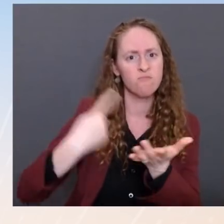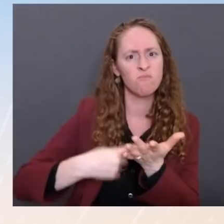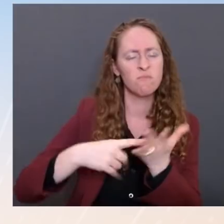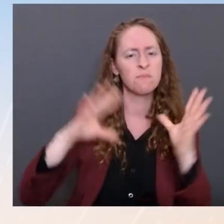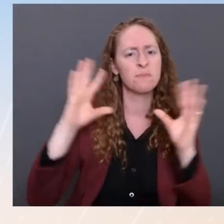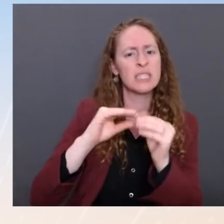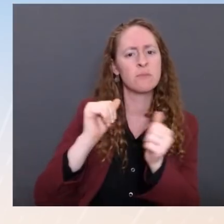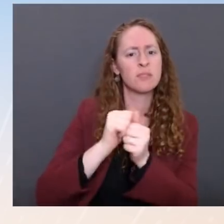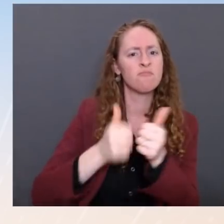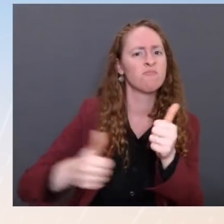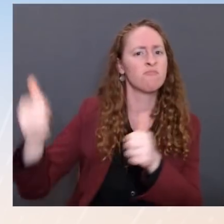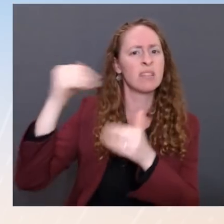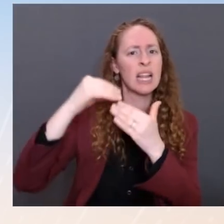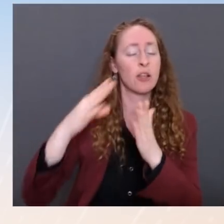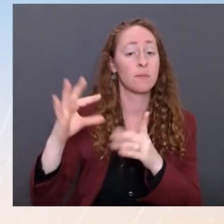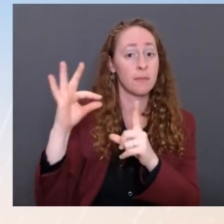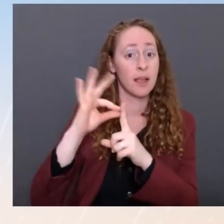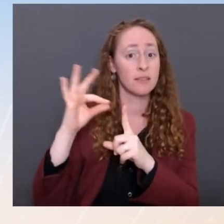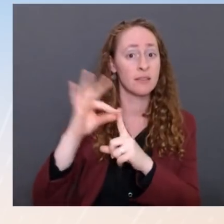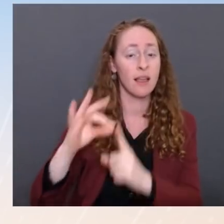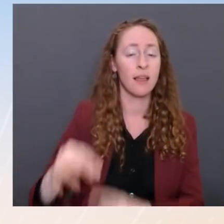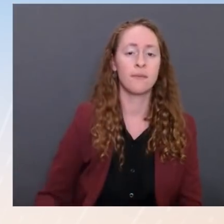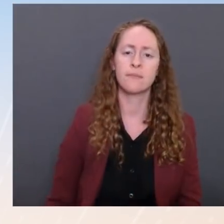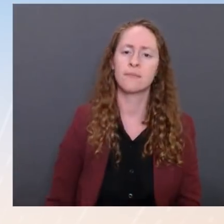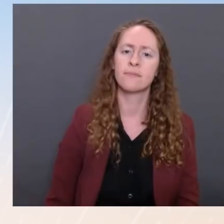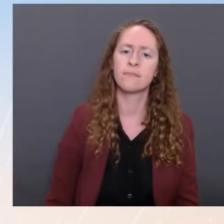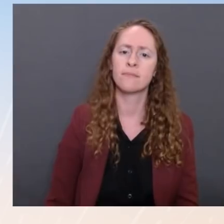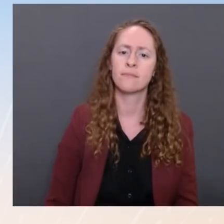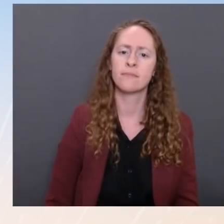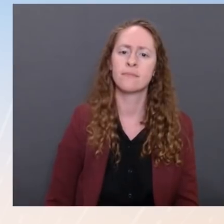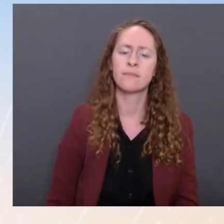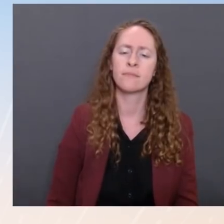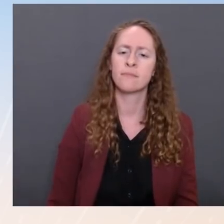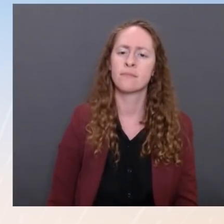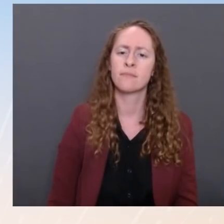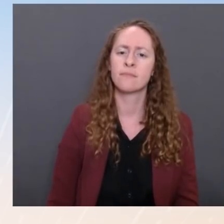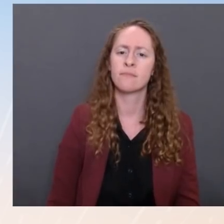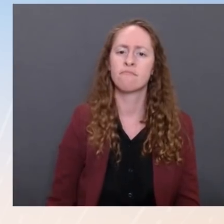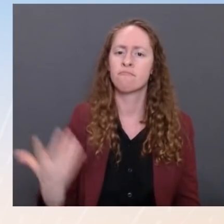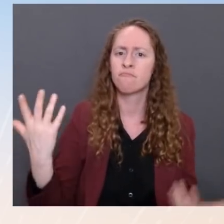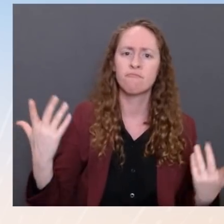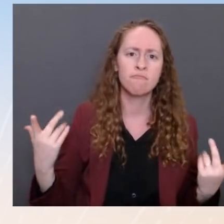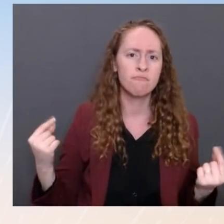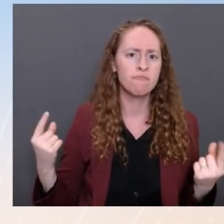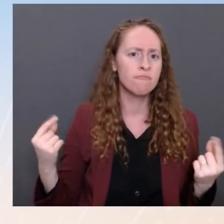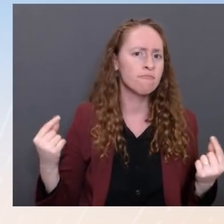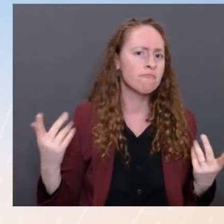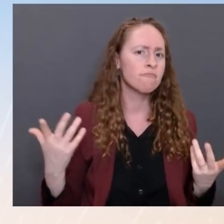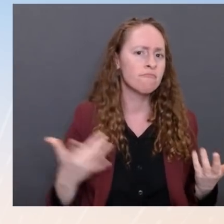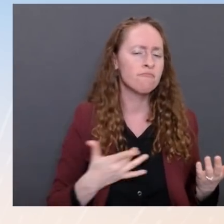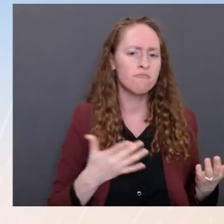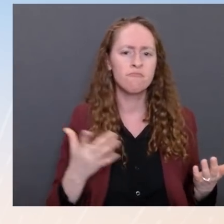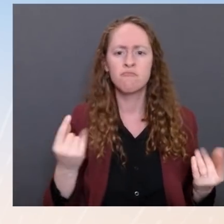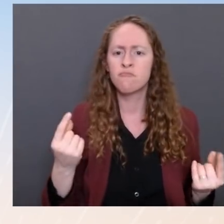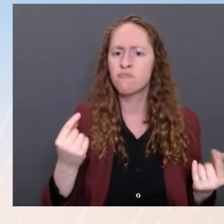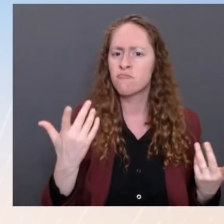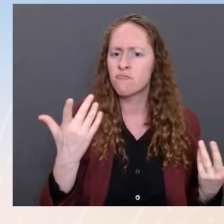discussed counterterrorism cooperation in Afghanistan? Ms. Psaki: I don't have any details on that reported meeting. I can certainly check and see if there's more. Okay, April, wrap it up.